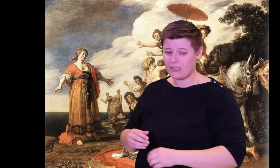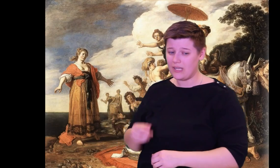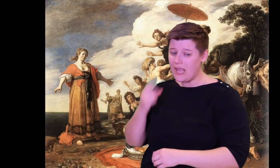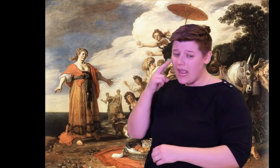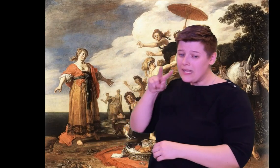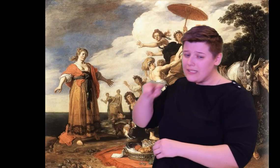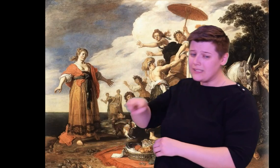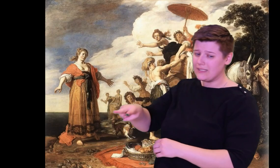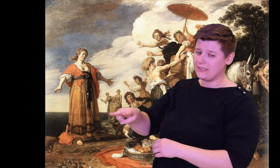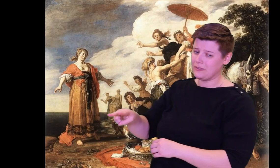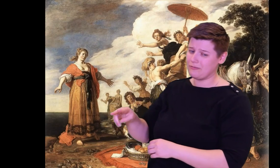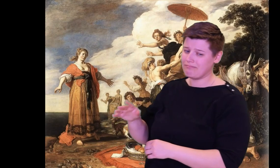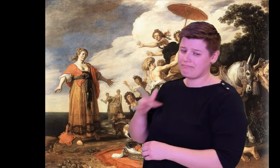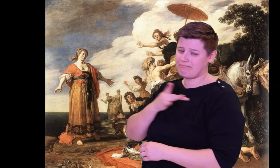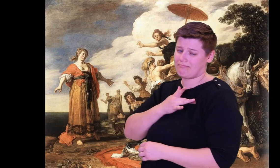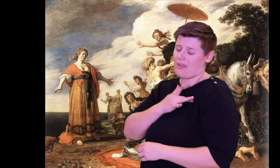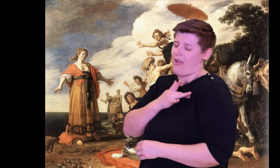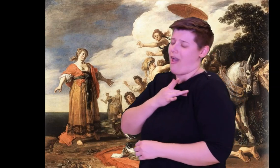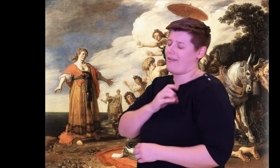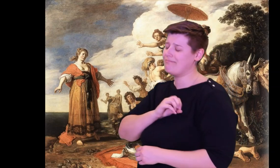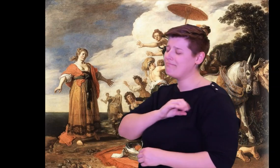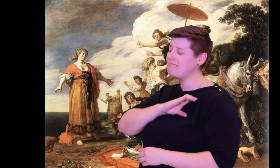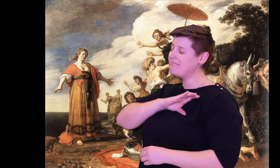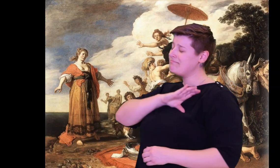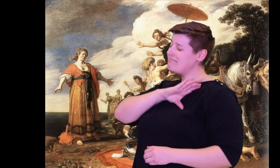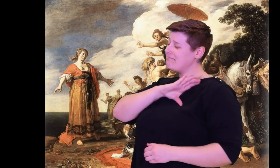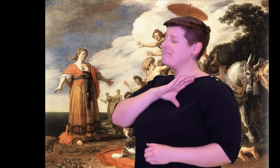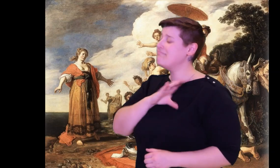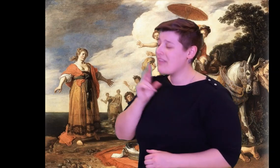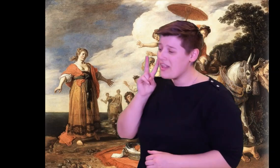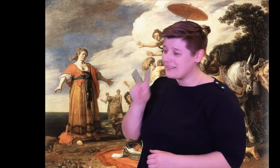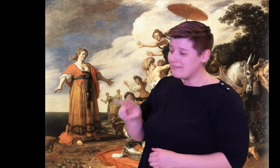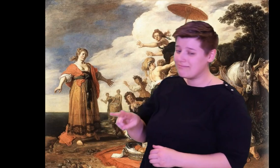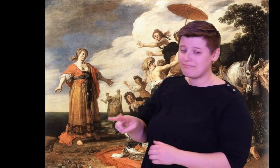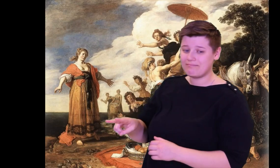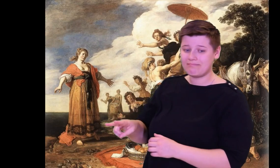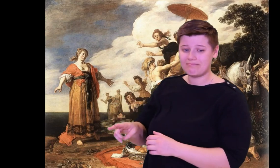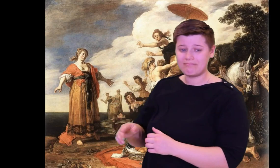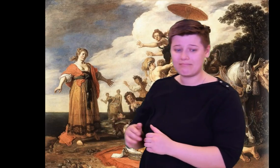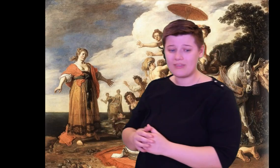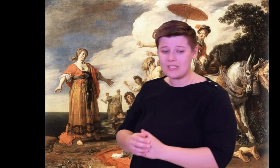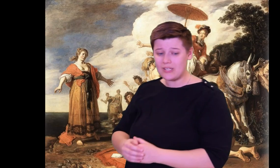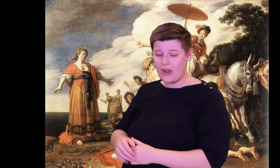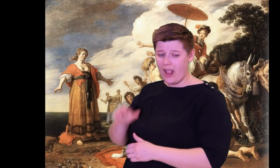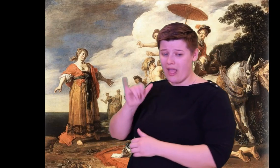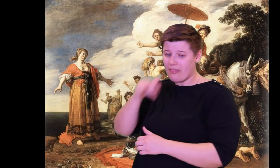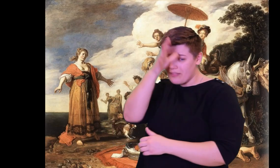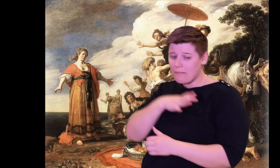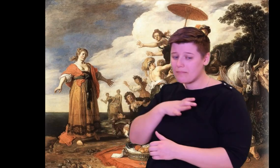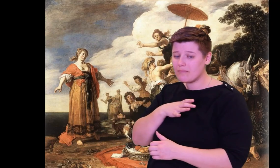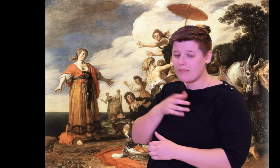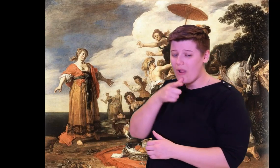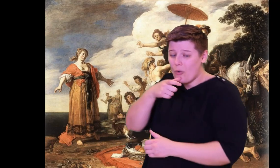I am in awe of you, afraid to touch your knees. But I am desperate.